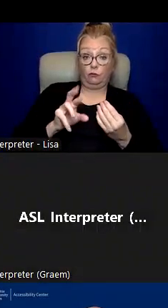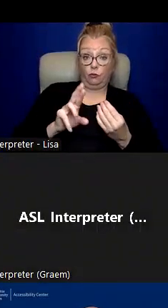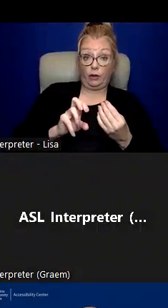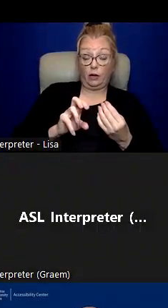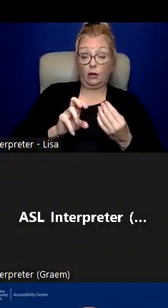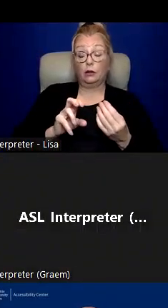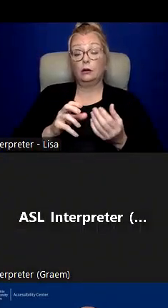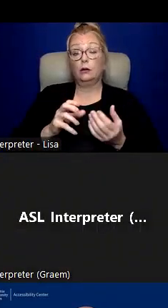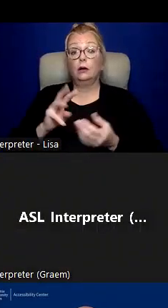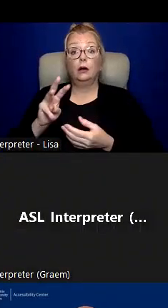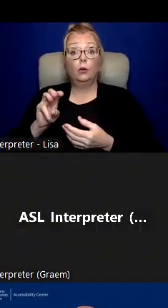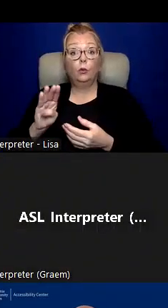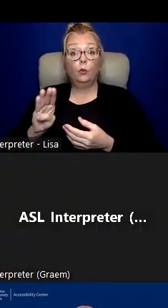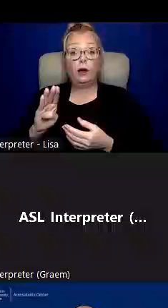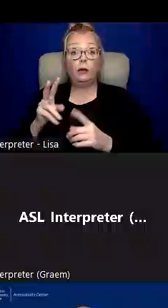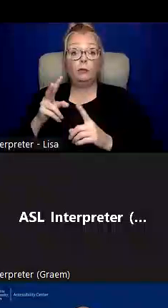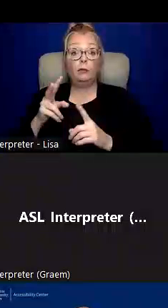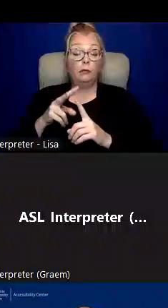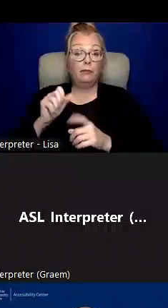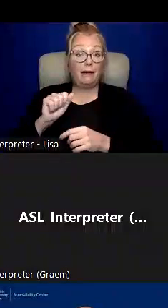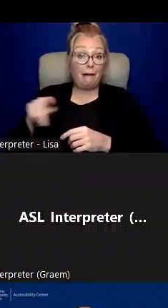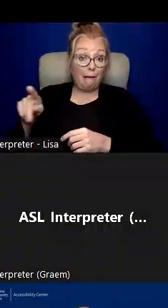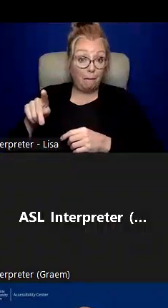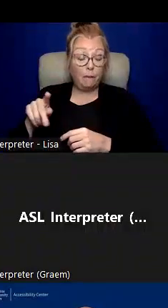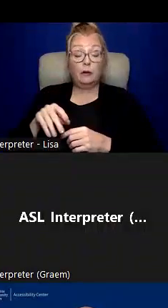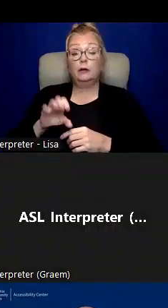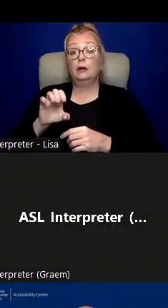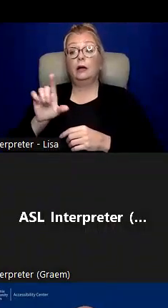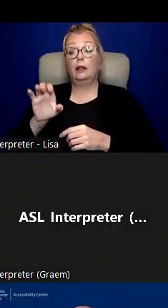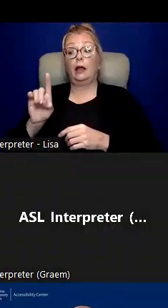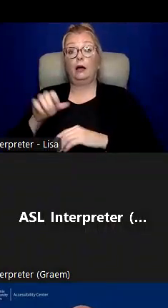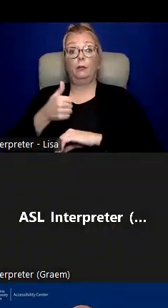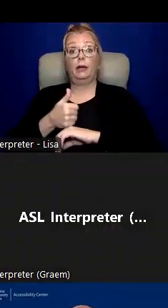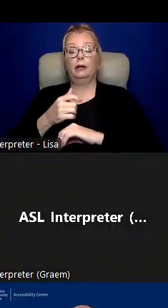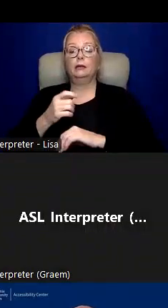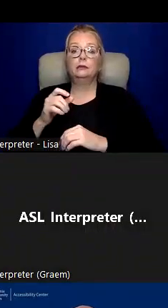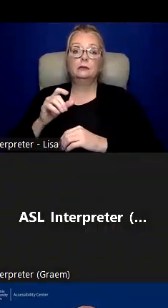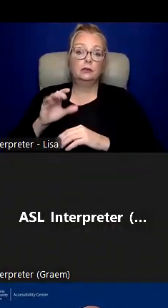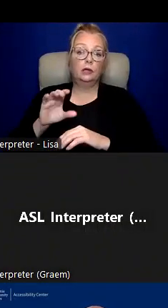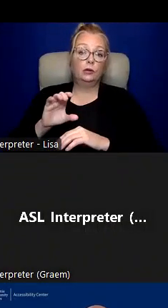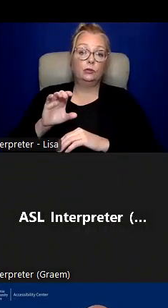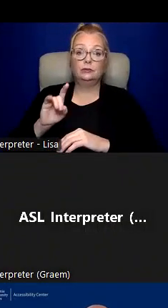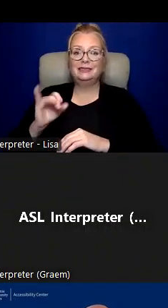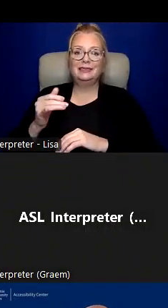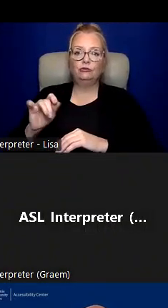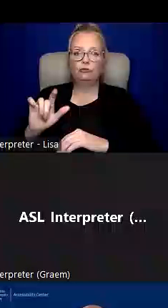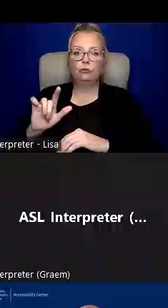perhaps a cloud-based product? Or is this digital content or services? Or is this and/or?